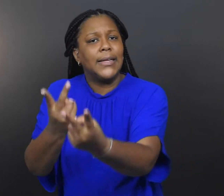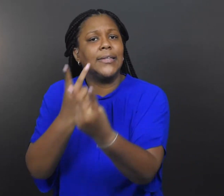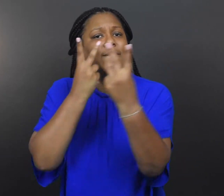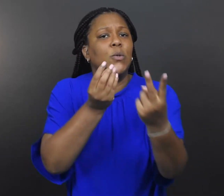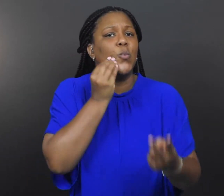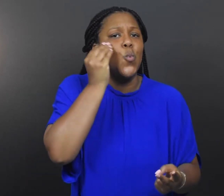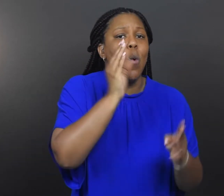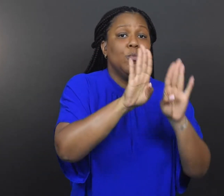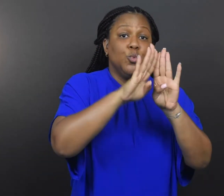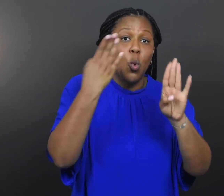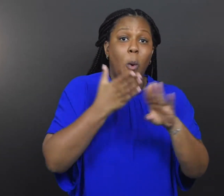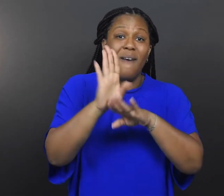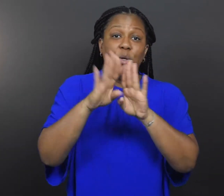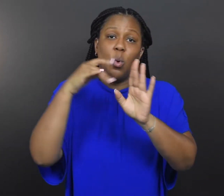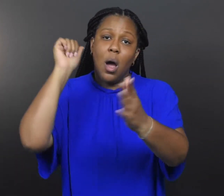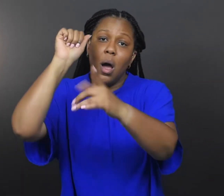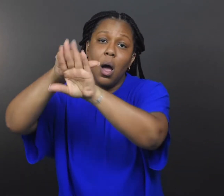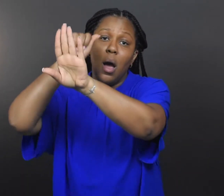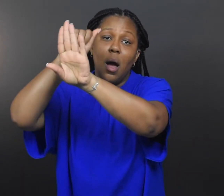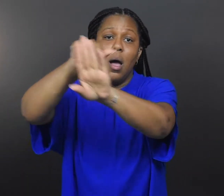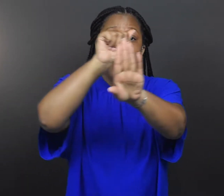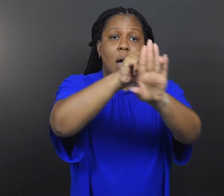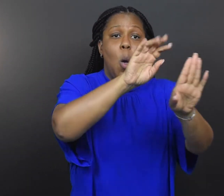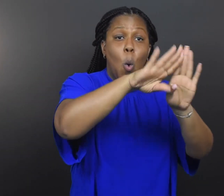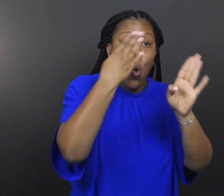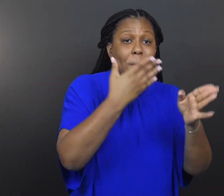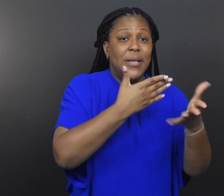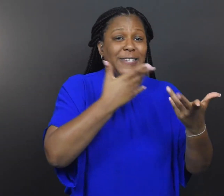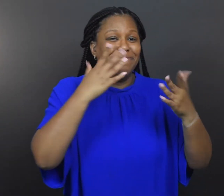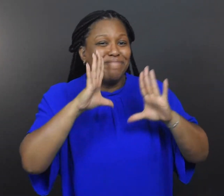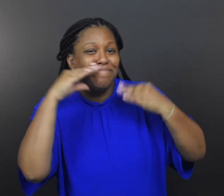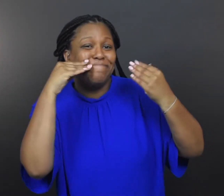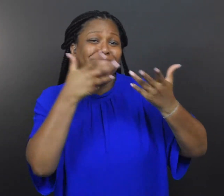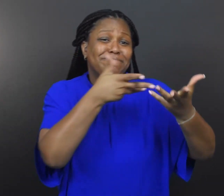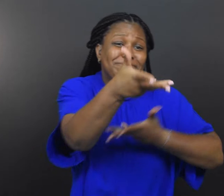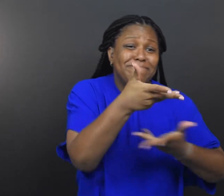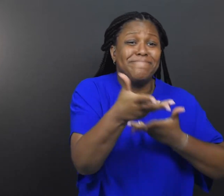Door after door opened to smiles and kindness.